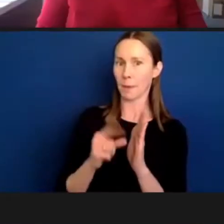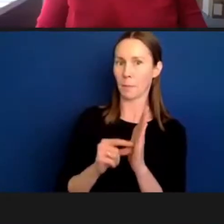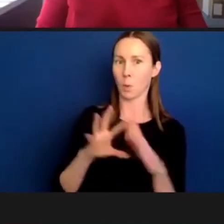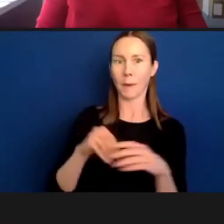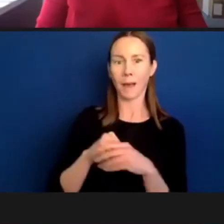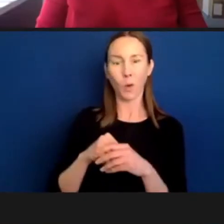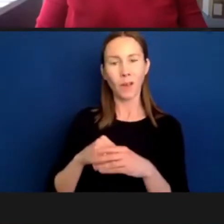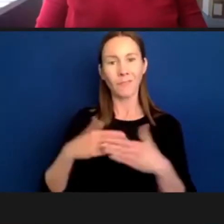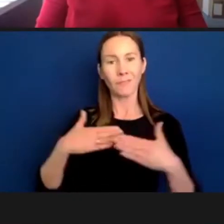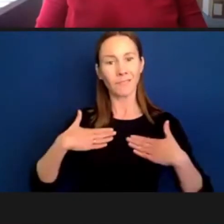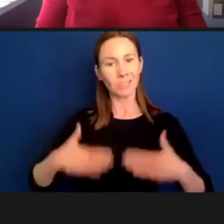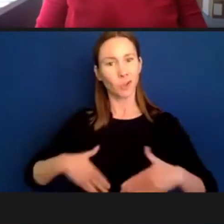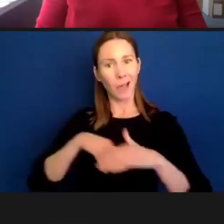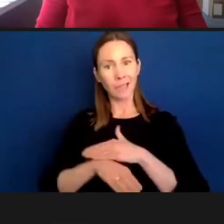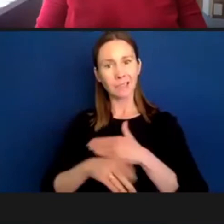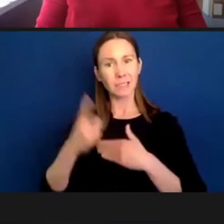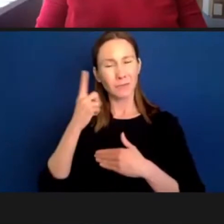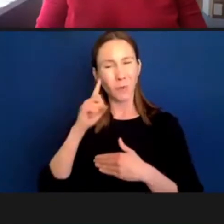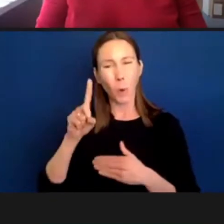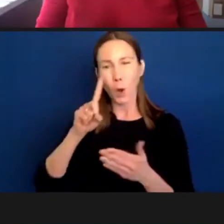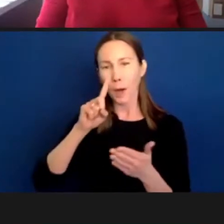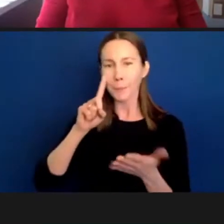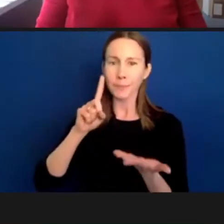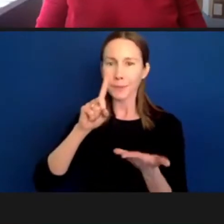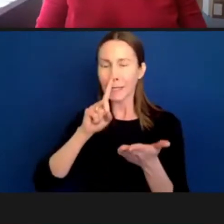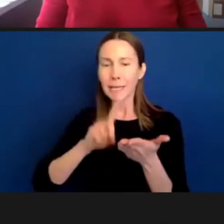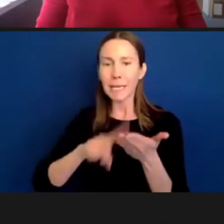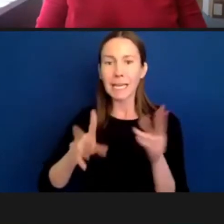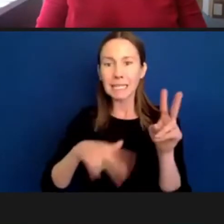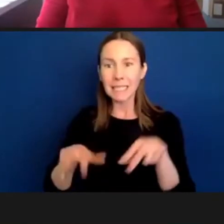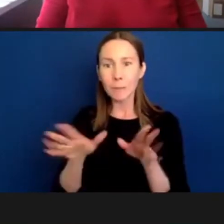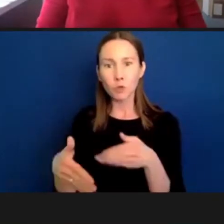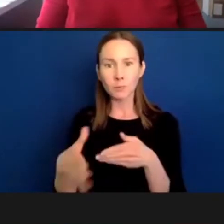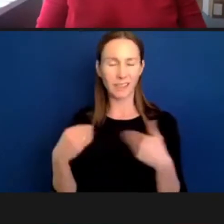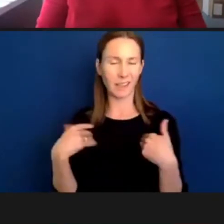rooms and healthcare facilities. And we do poorly with that.